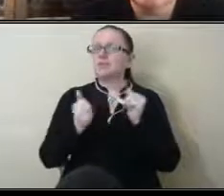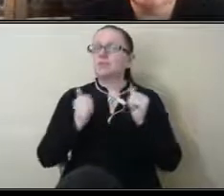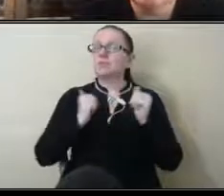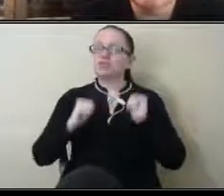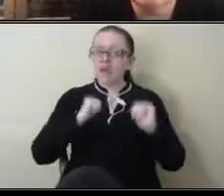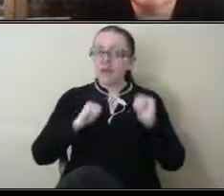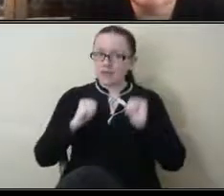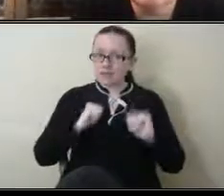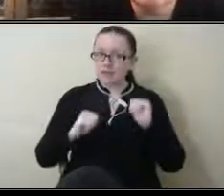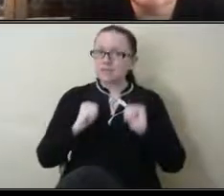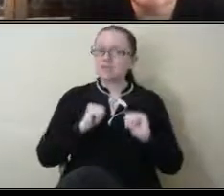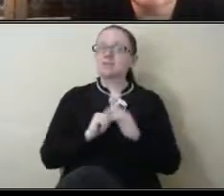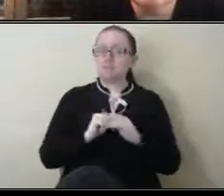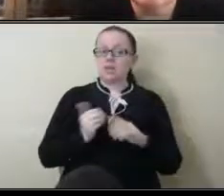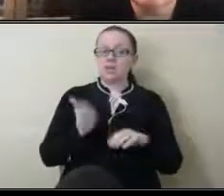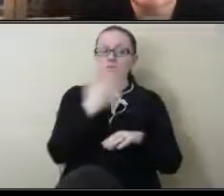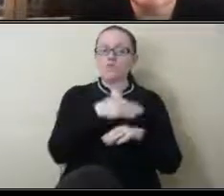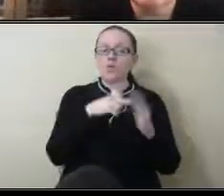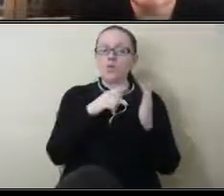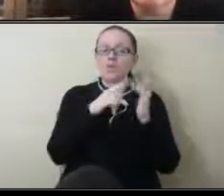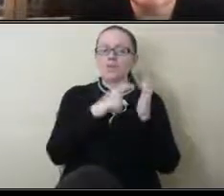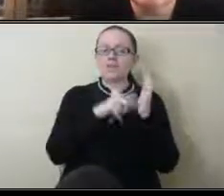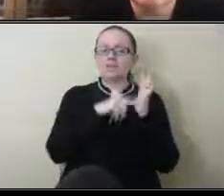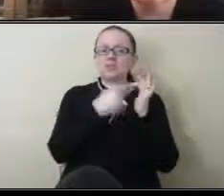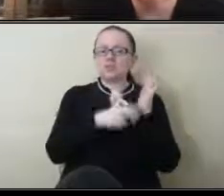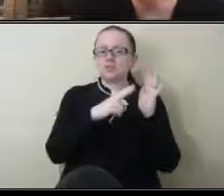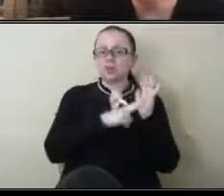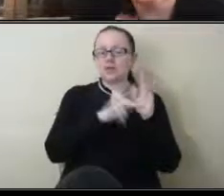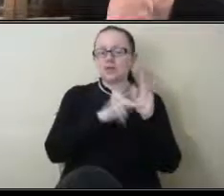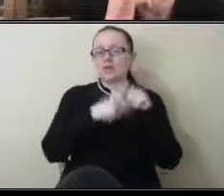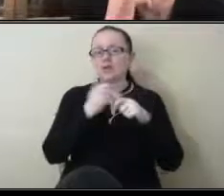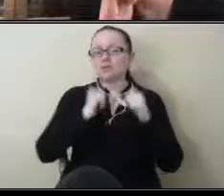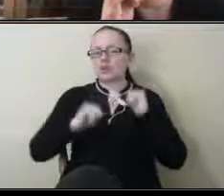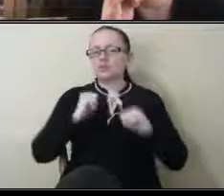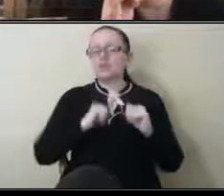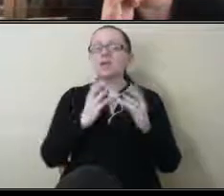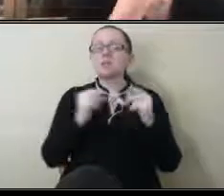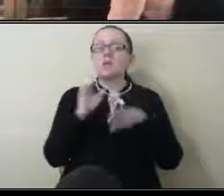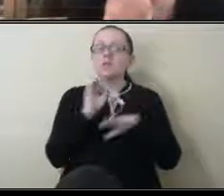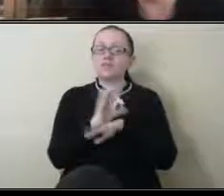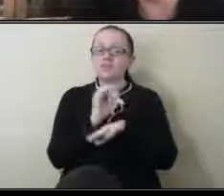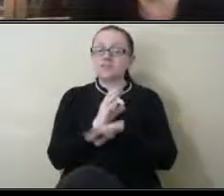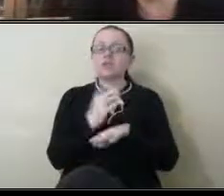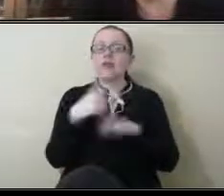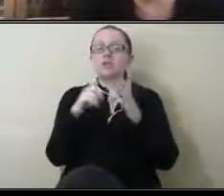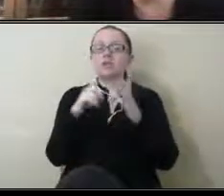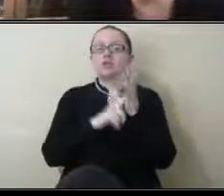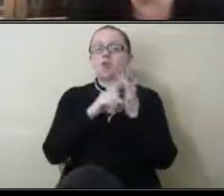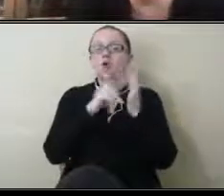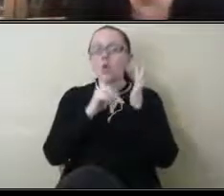who were interns we have a couple of advisors and of course we have joel who edits all our videos